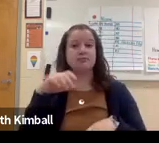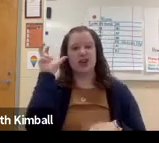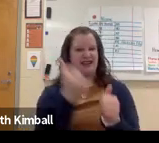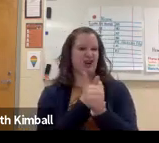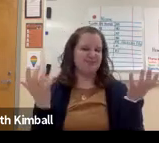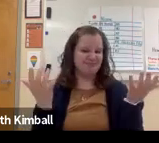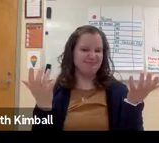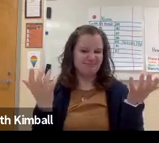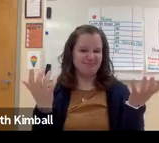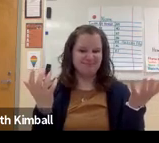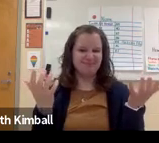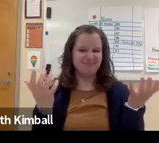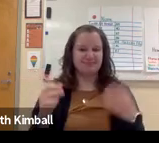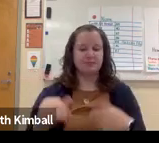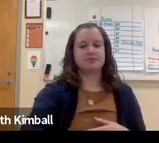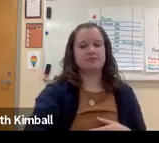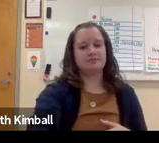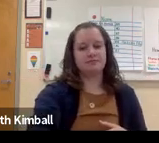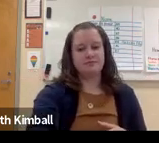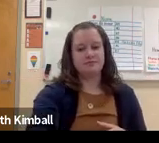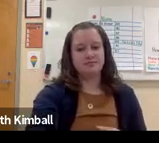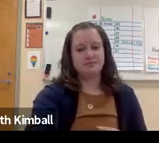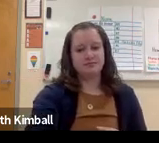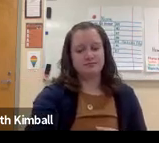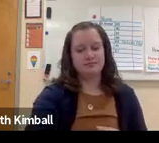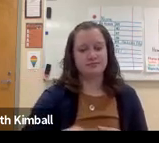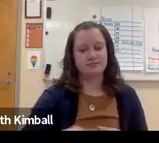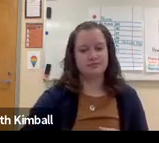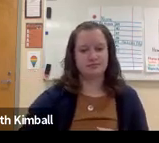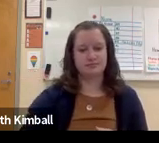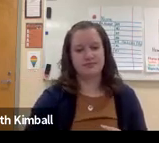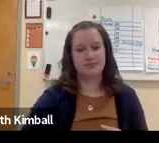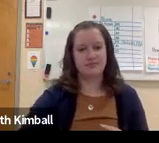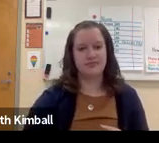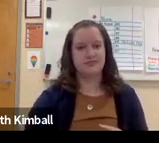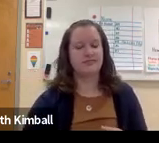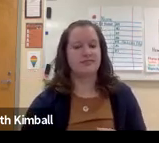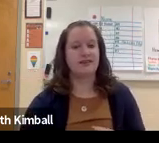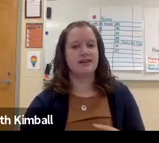in the restroom using the bathroom, having conversations with teachers in the teacher's lounge. Everything.